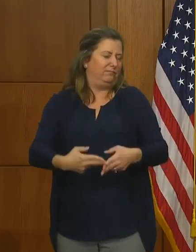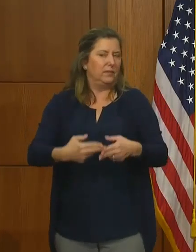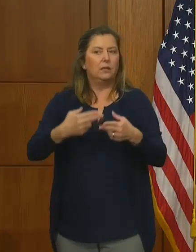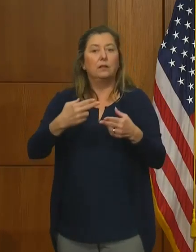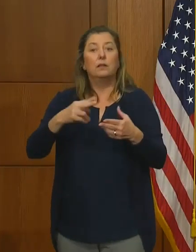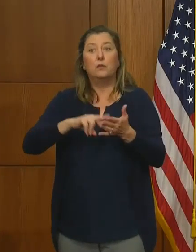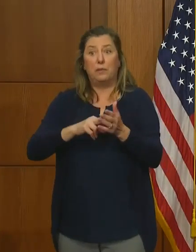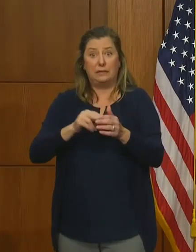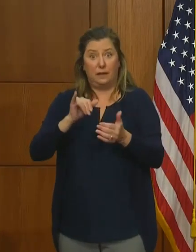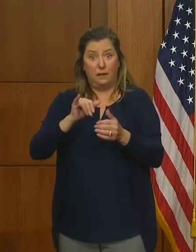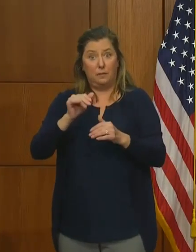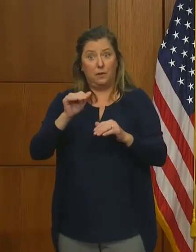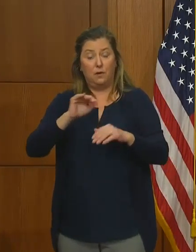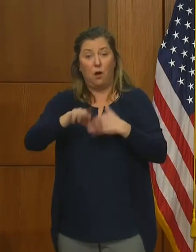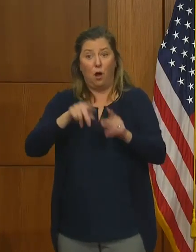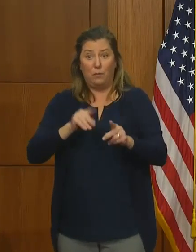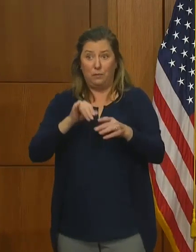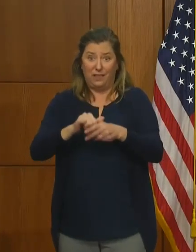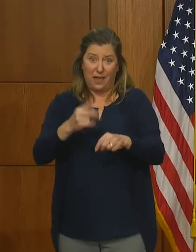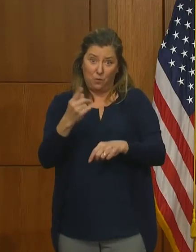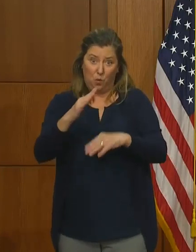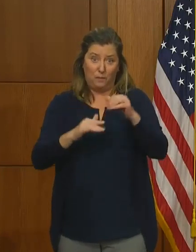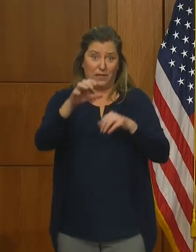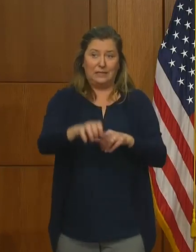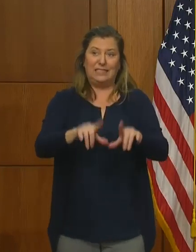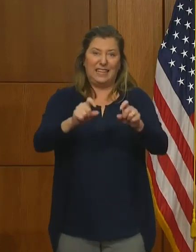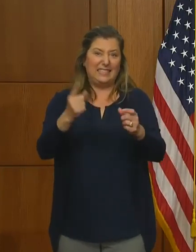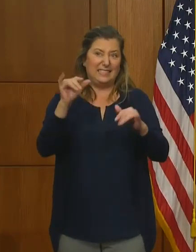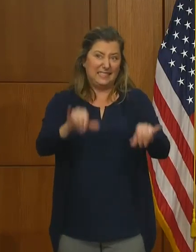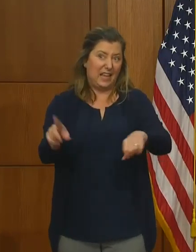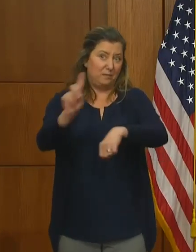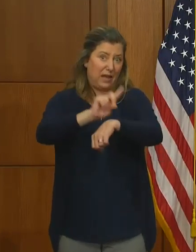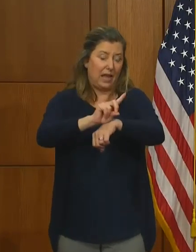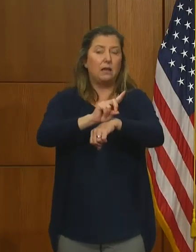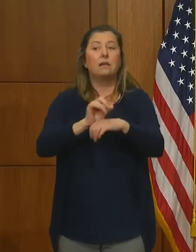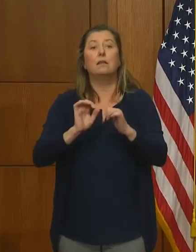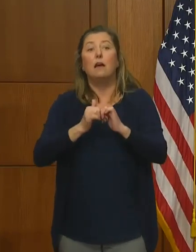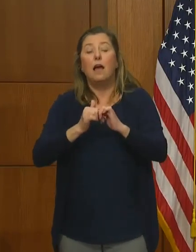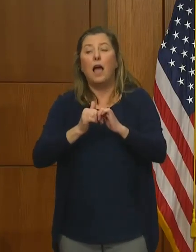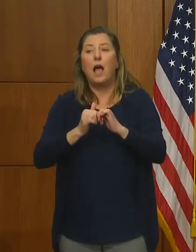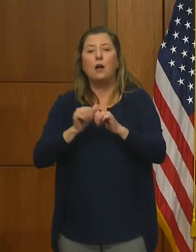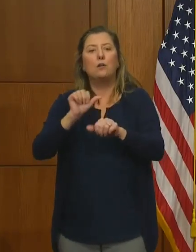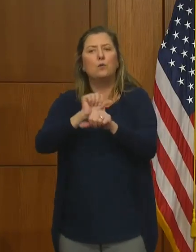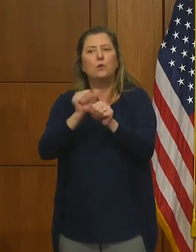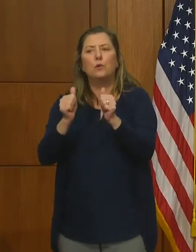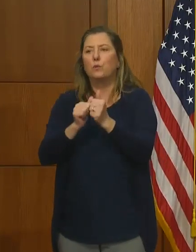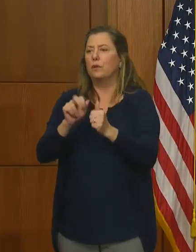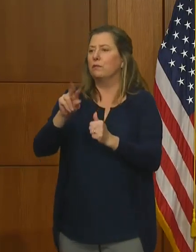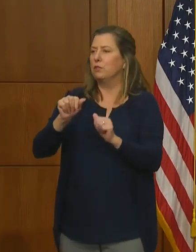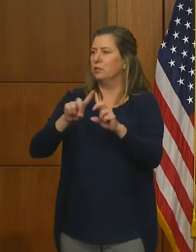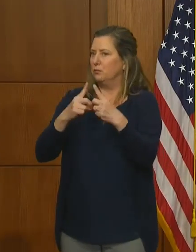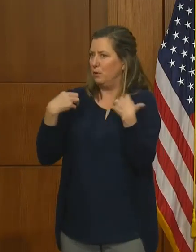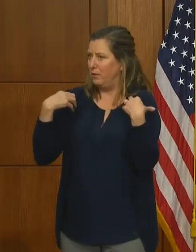SURVEYS. THEY TEST EVERYONE IN THE FACILITY ON THE SAME DAY.